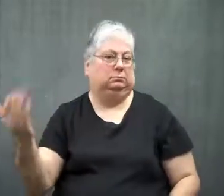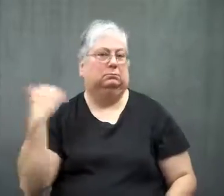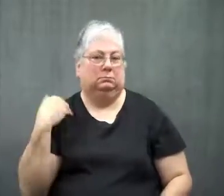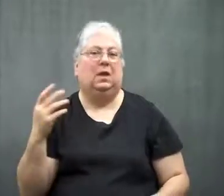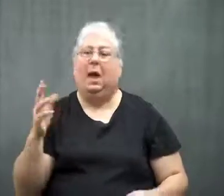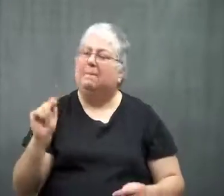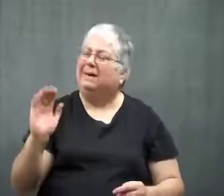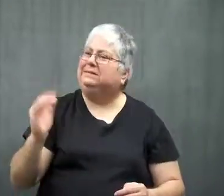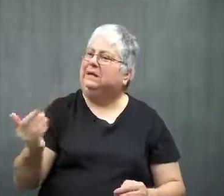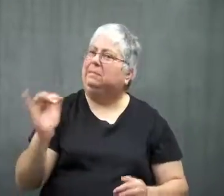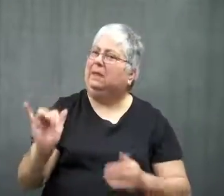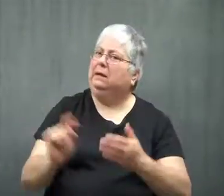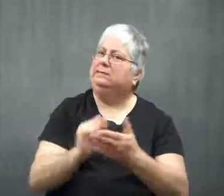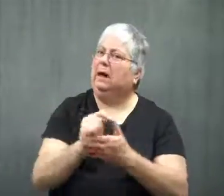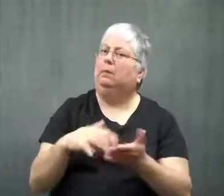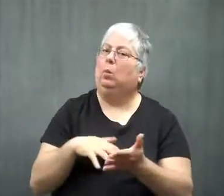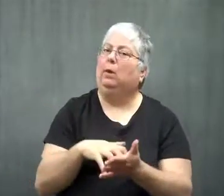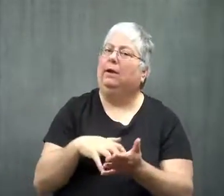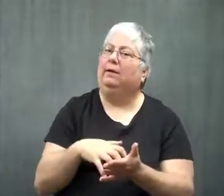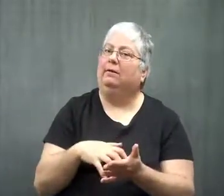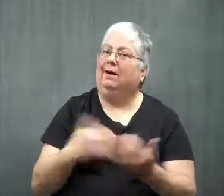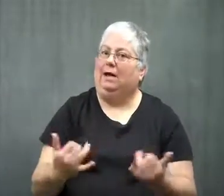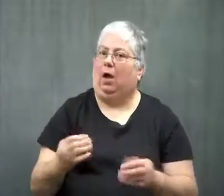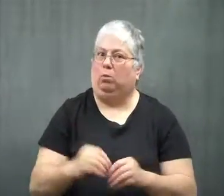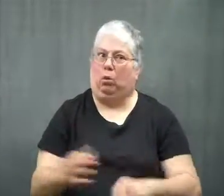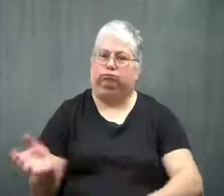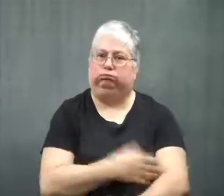It was weaker then, and apparently is stronger now.